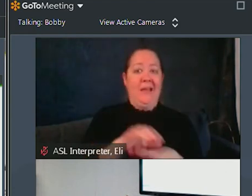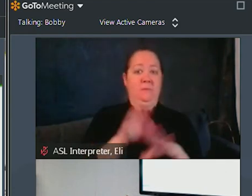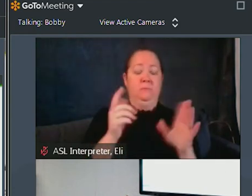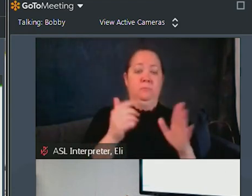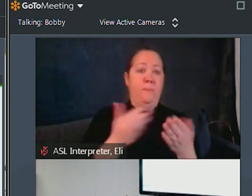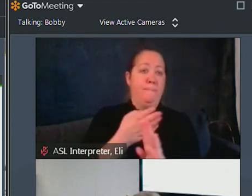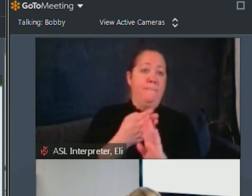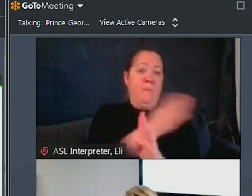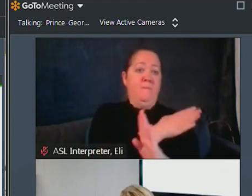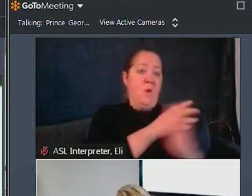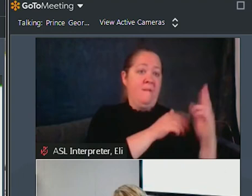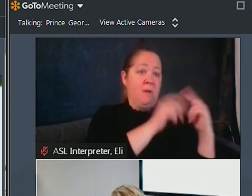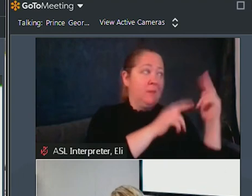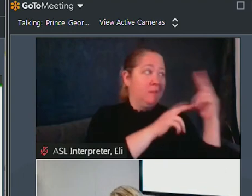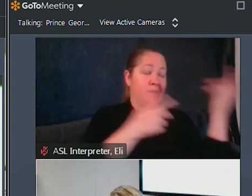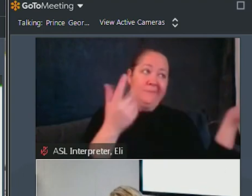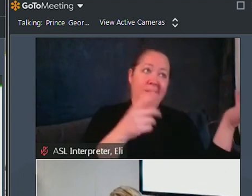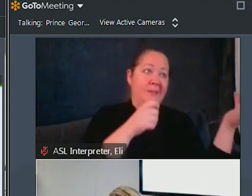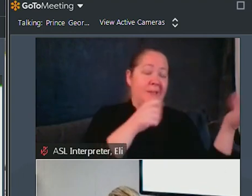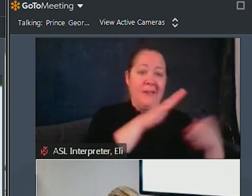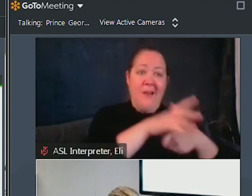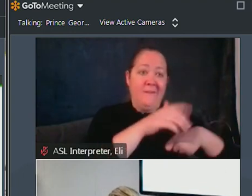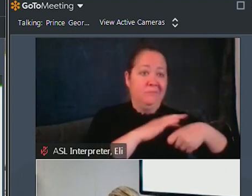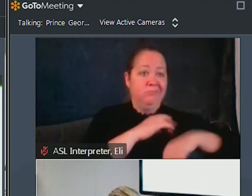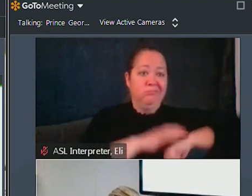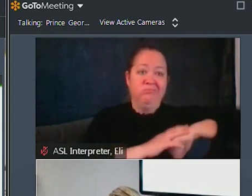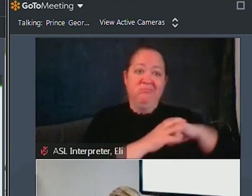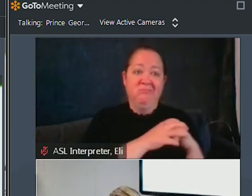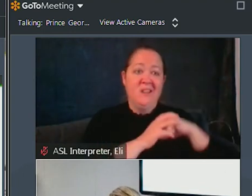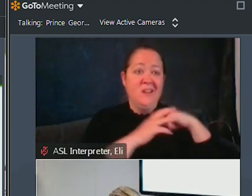And when you say added security, can you describe that?